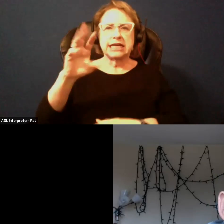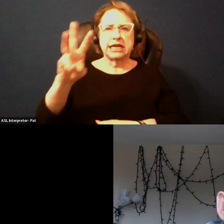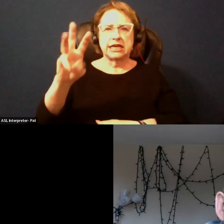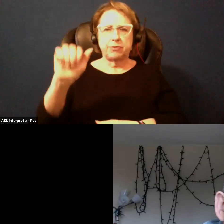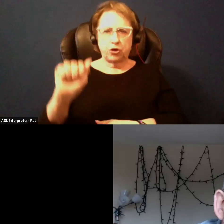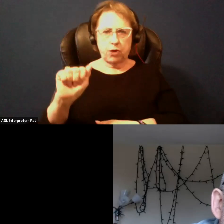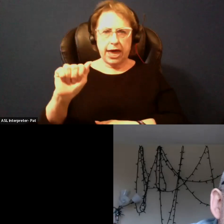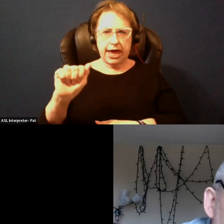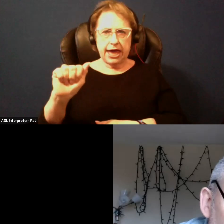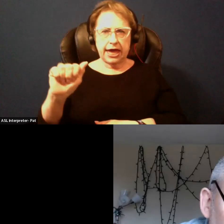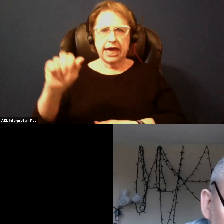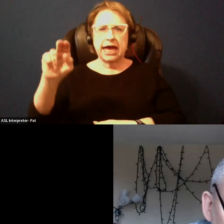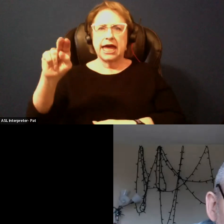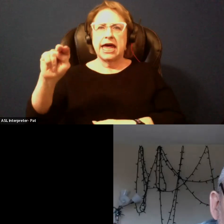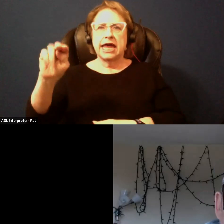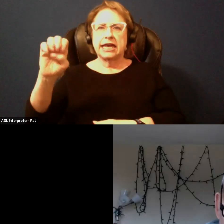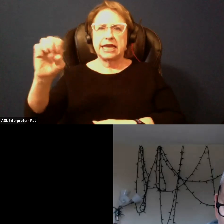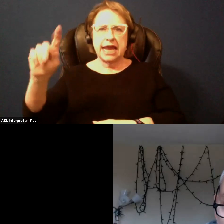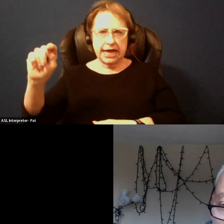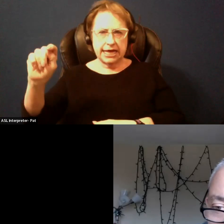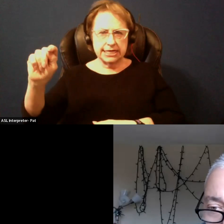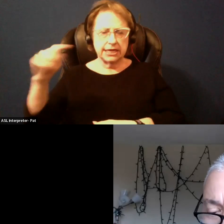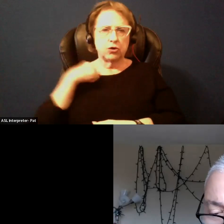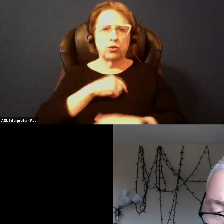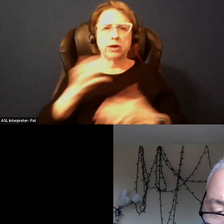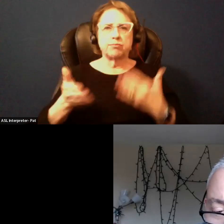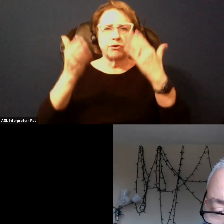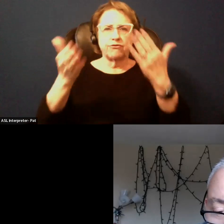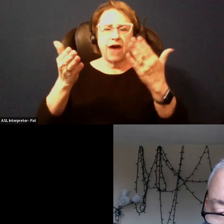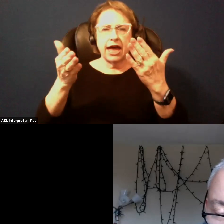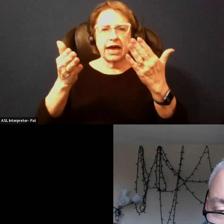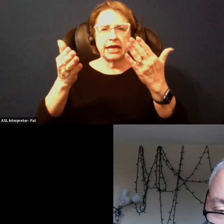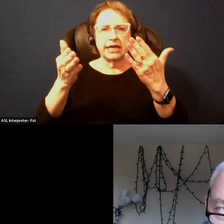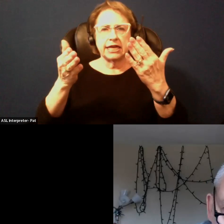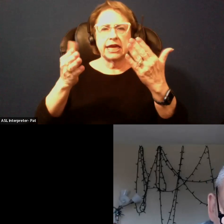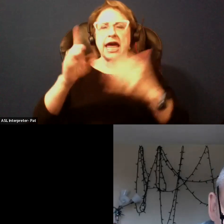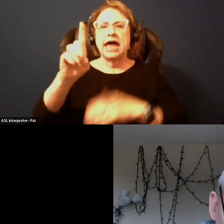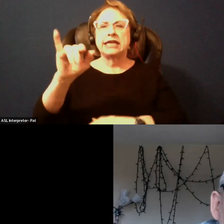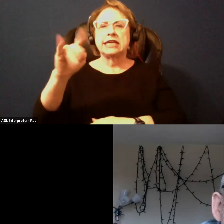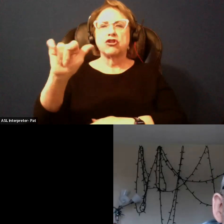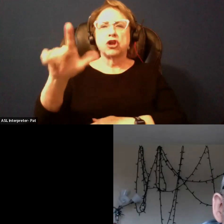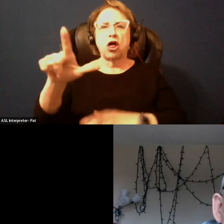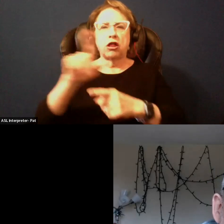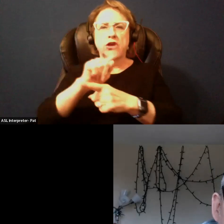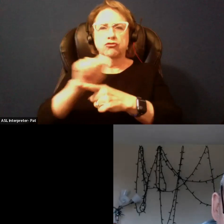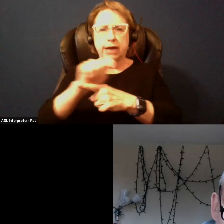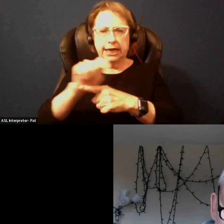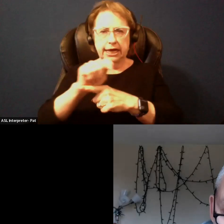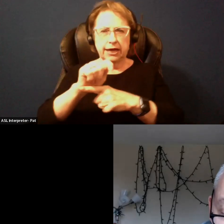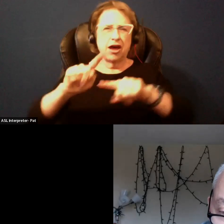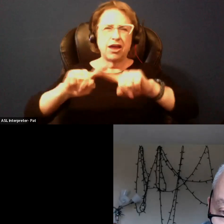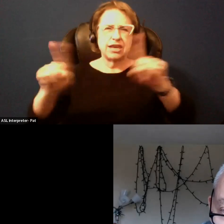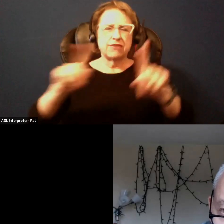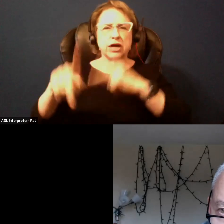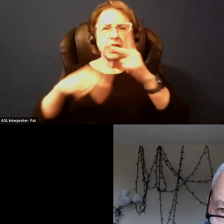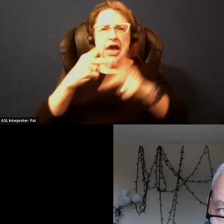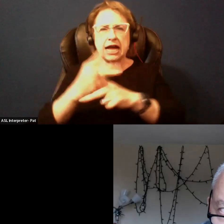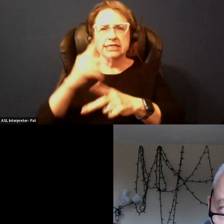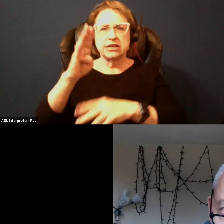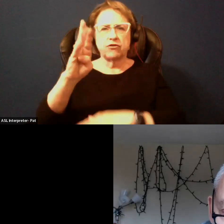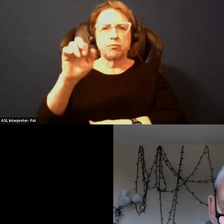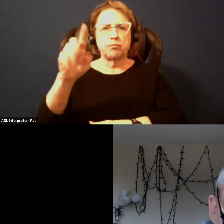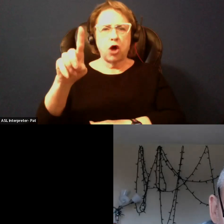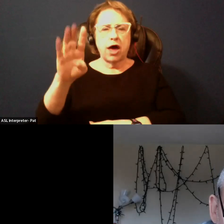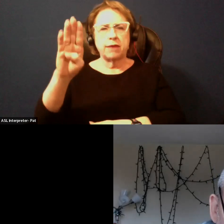where we provide digital training or on all kinds of broadband and other education opportunities.